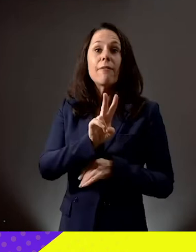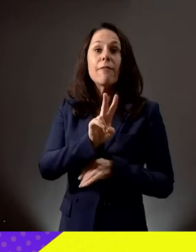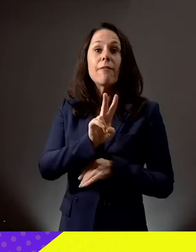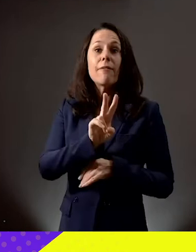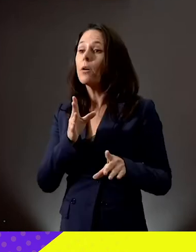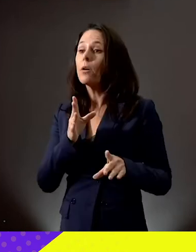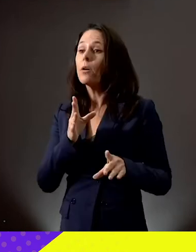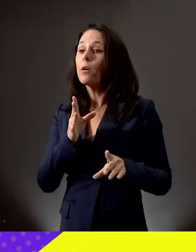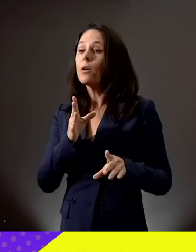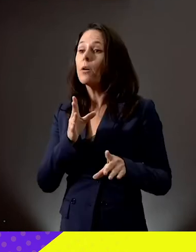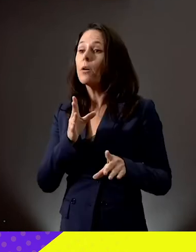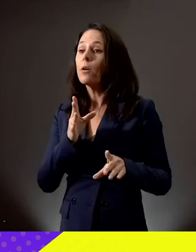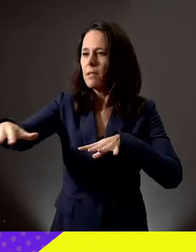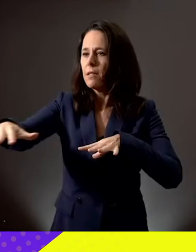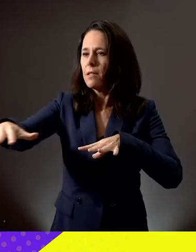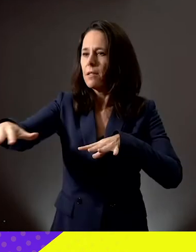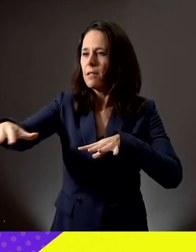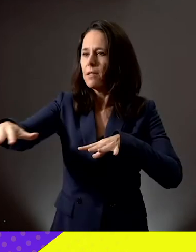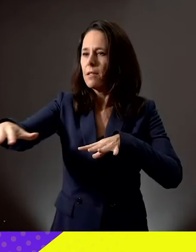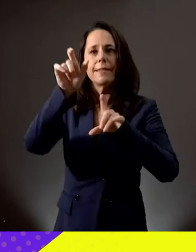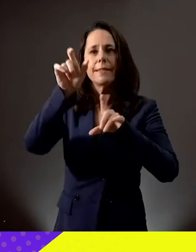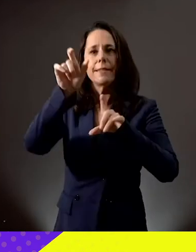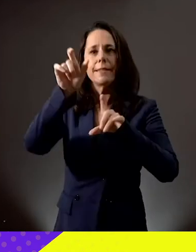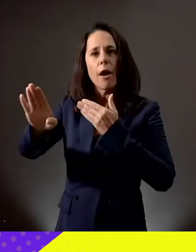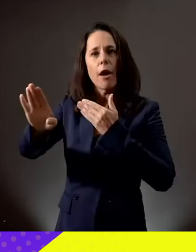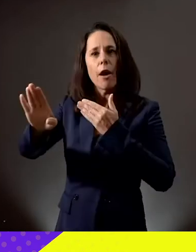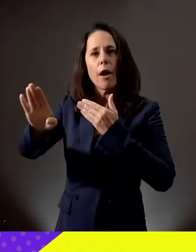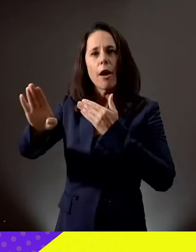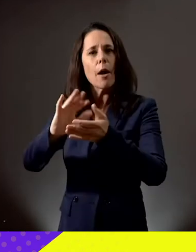to try to employ people with a distance to the labour market.